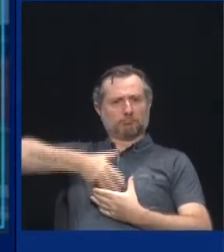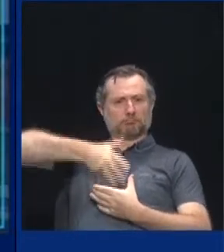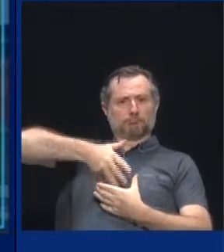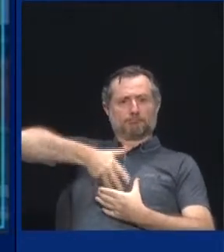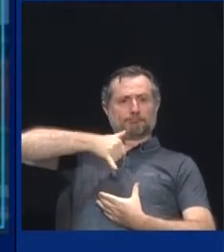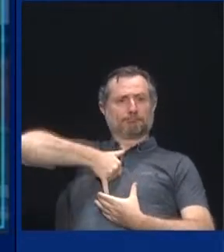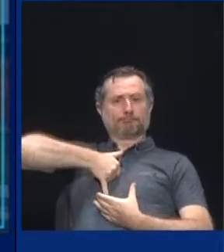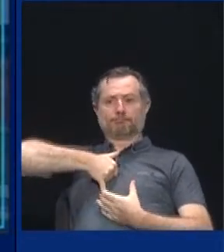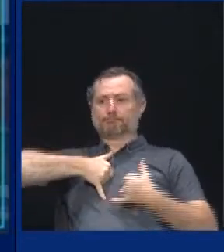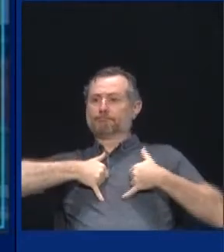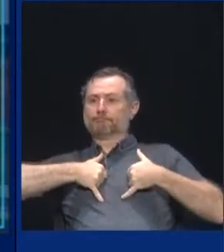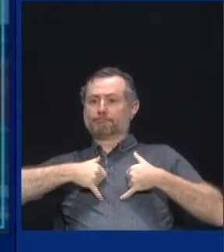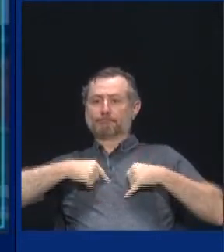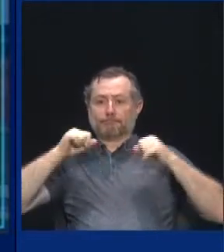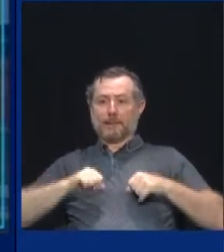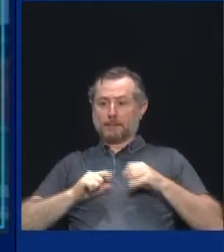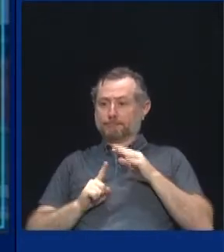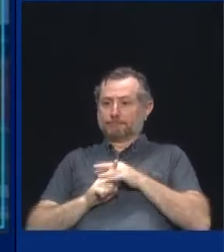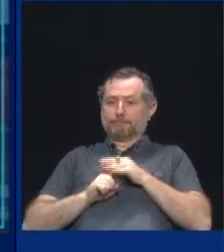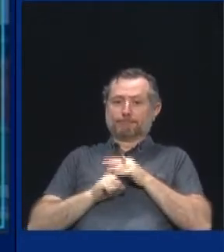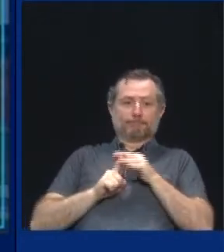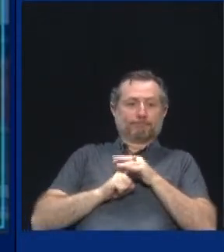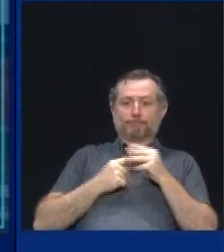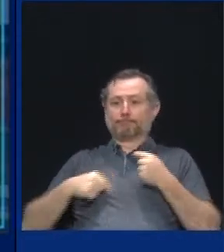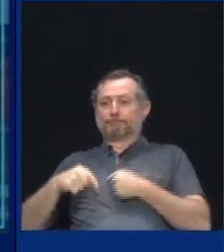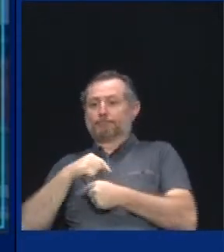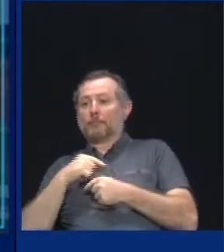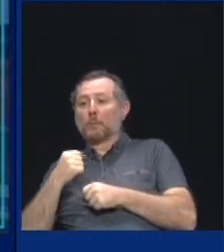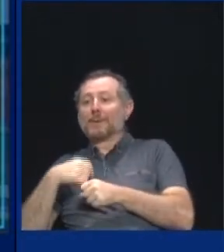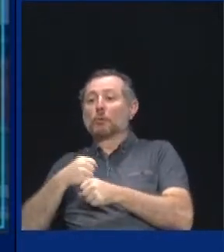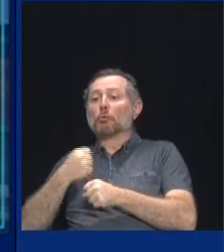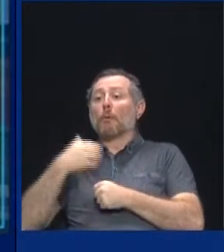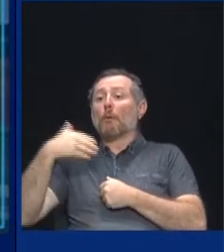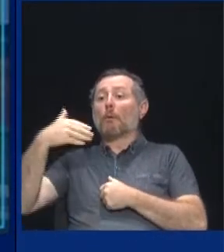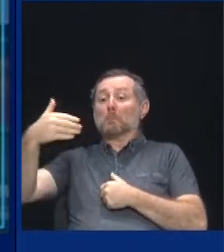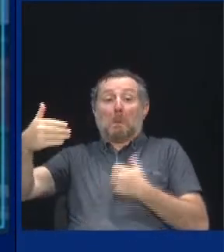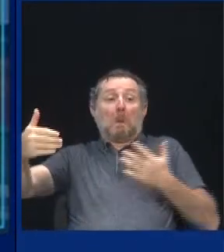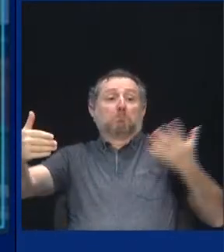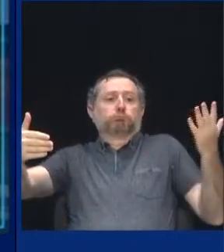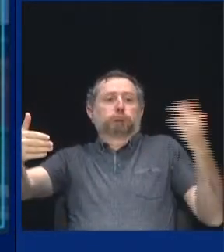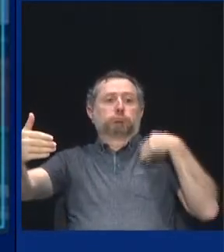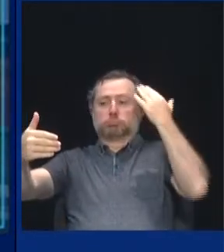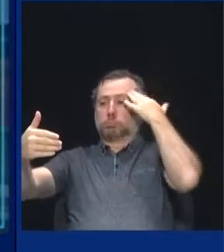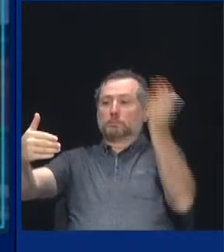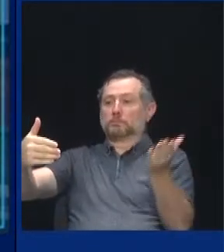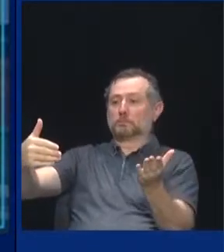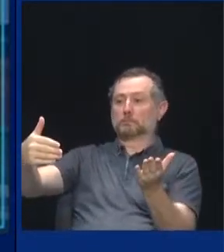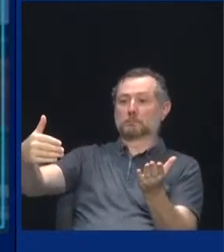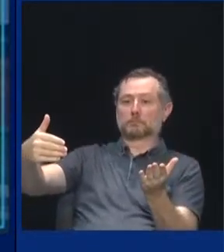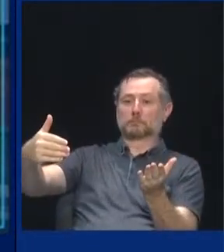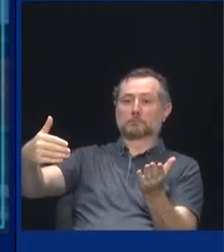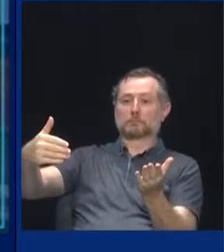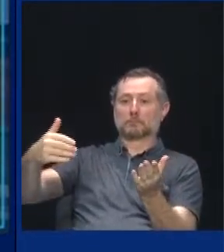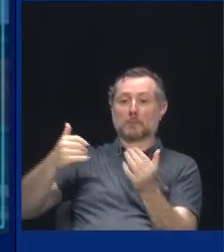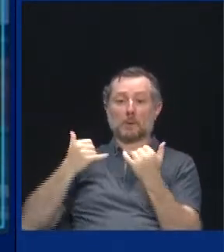ONCE THAT VIRUS IS IN YOUR BODY, IT'S THERE. AND IT CAN HAVE OTHER MANIFESTATIONS IN YEARS TO COME.